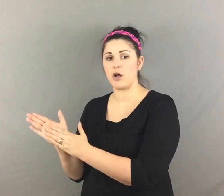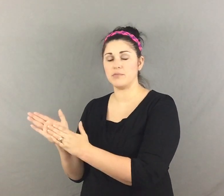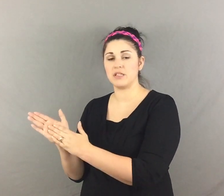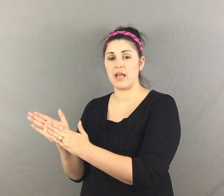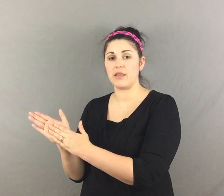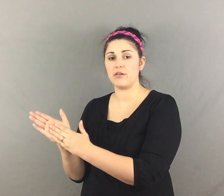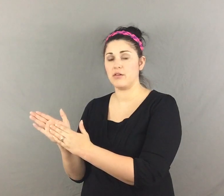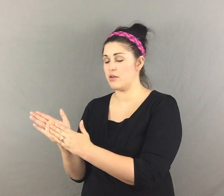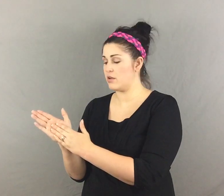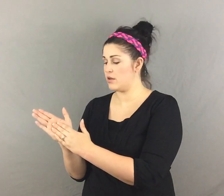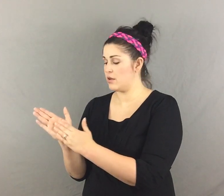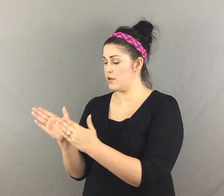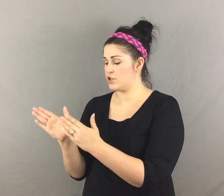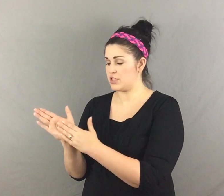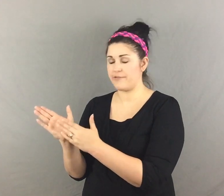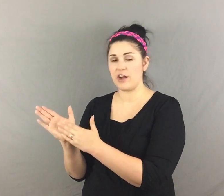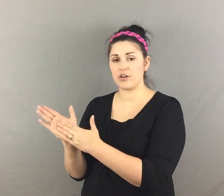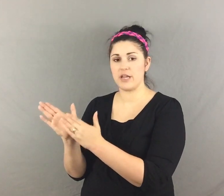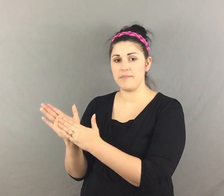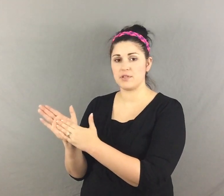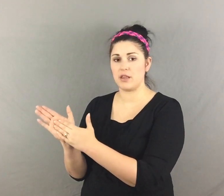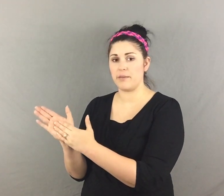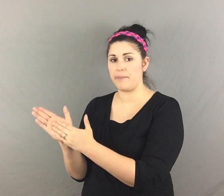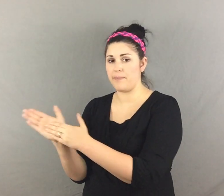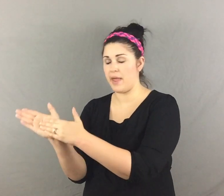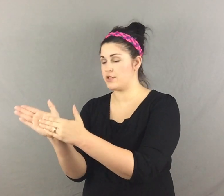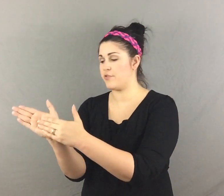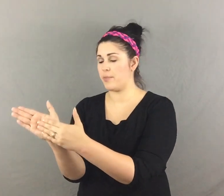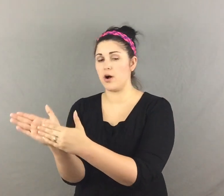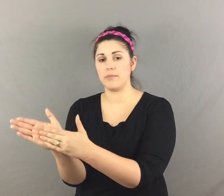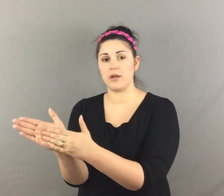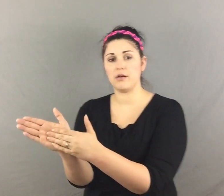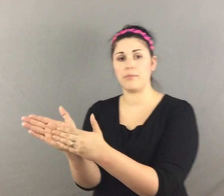palms together just to fingertips on the edge of your palm here.